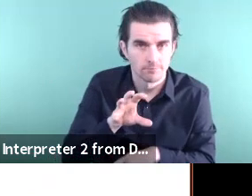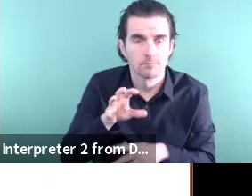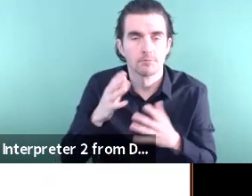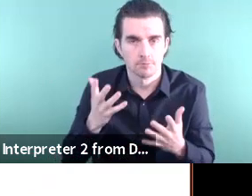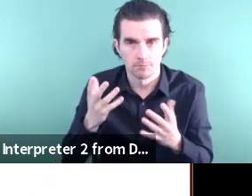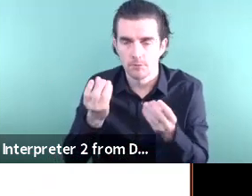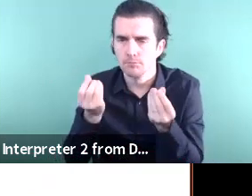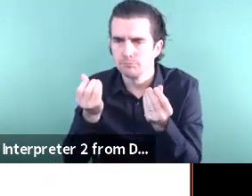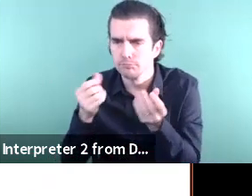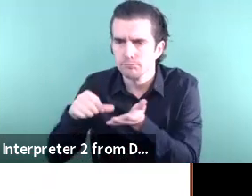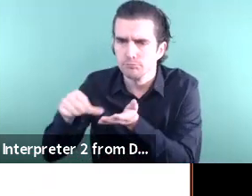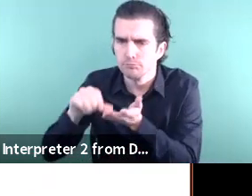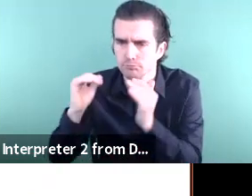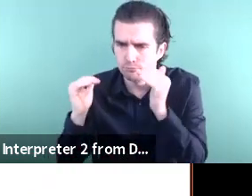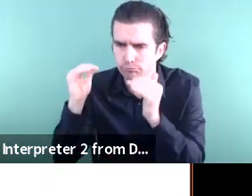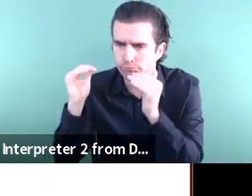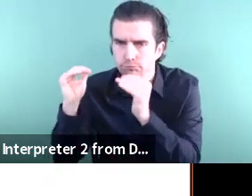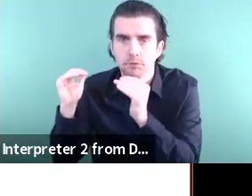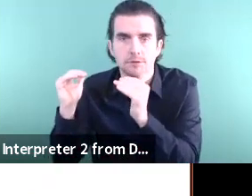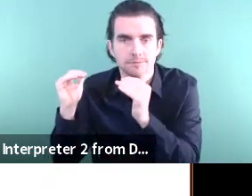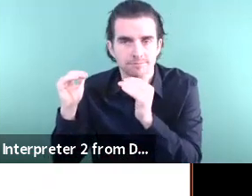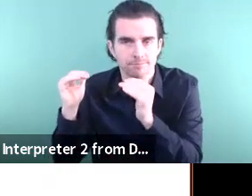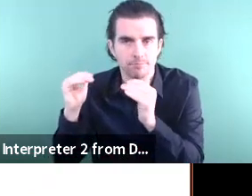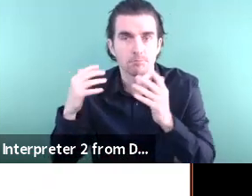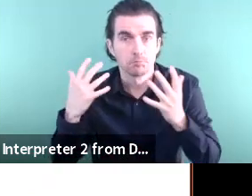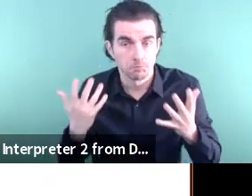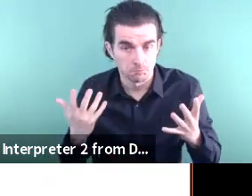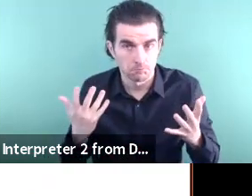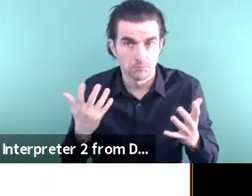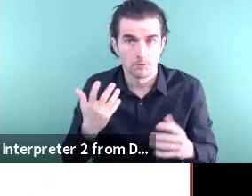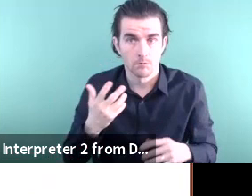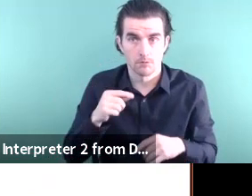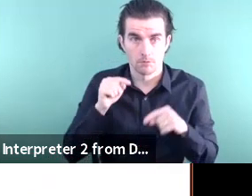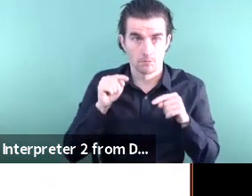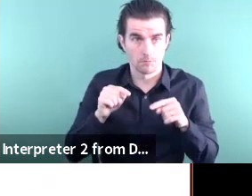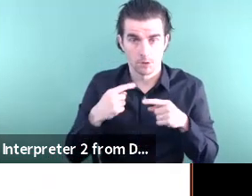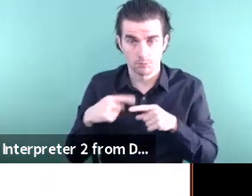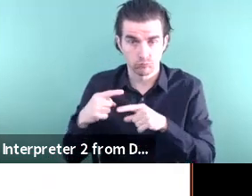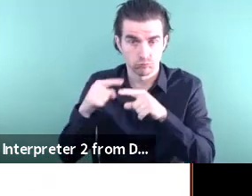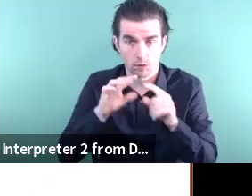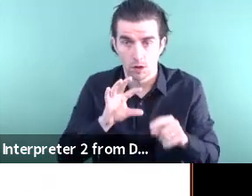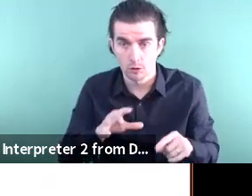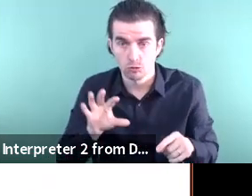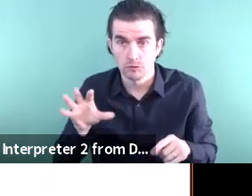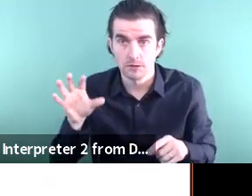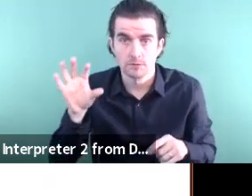equity, we should include additional cost faced by a person with disability. Unfortunately,